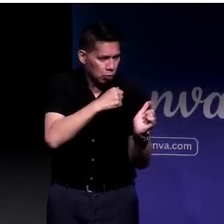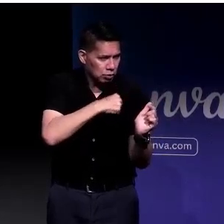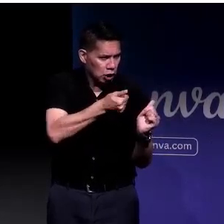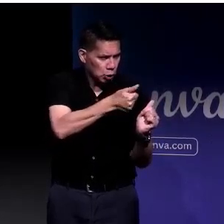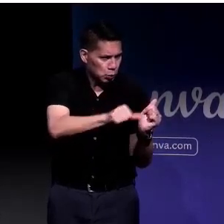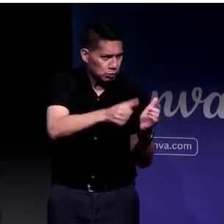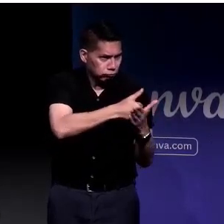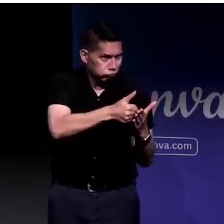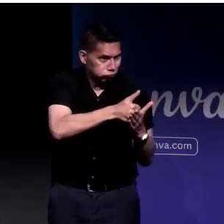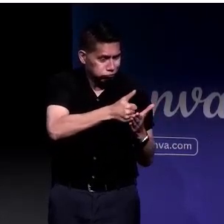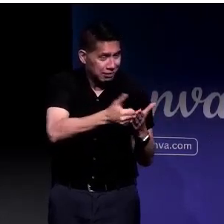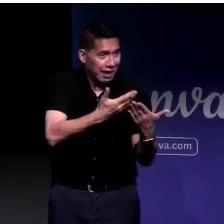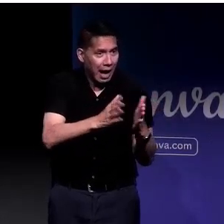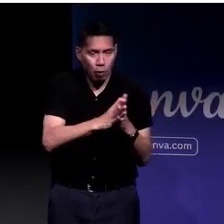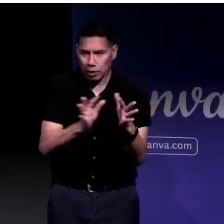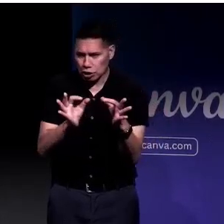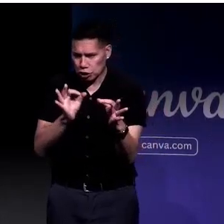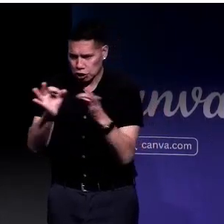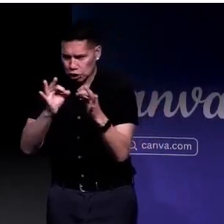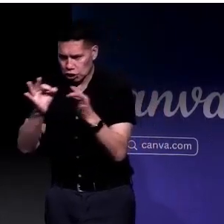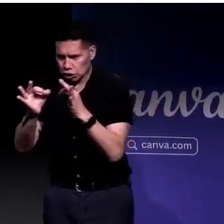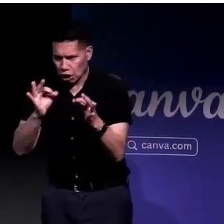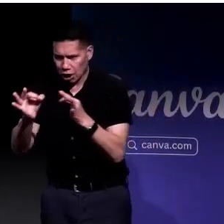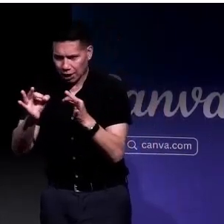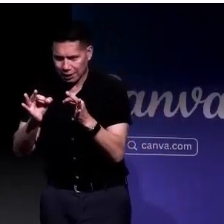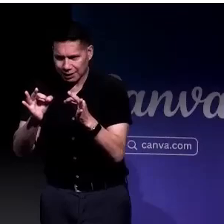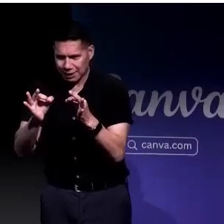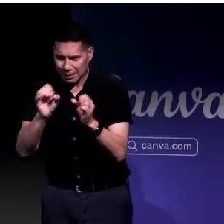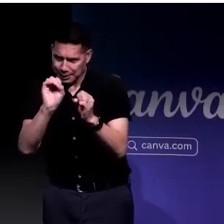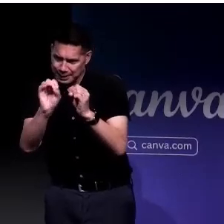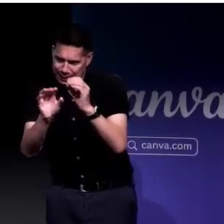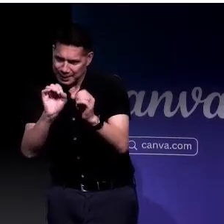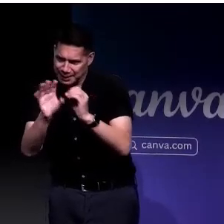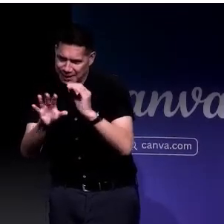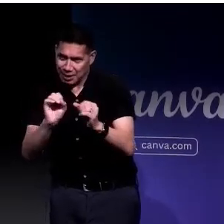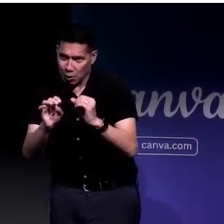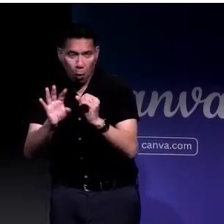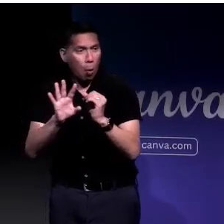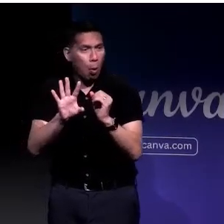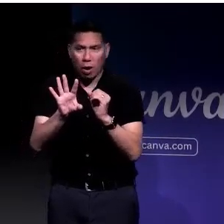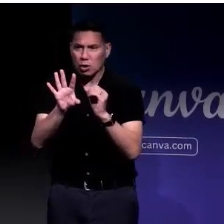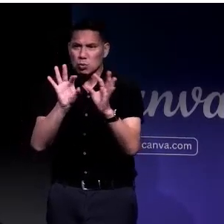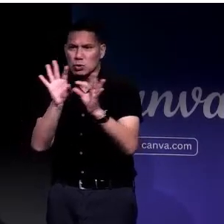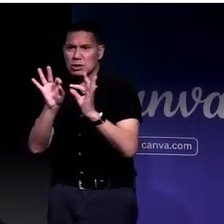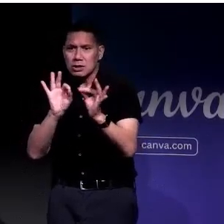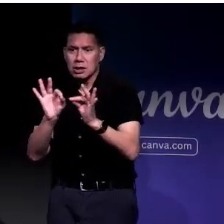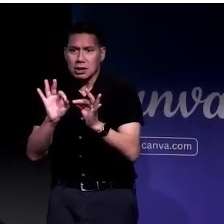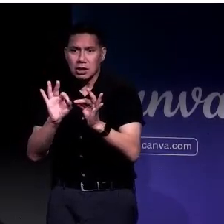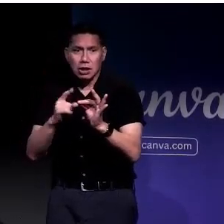can design certain interface elements or make certain copy choices to try and mitigate some of those challenges.